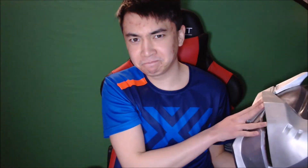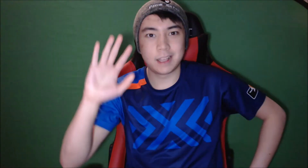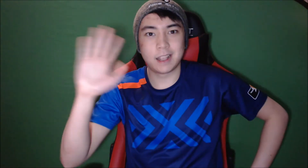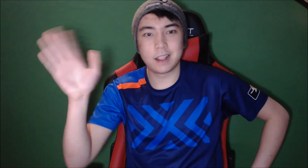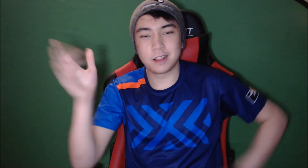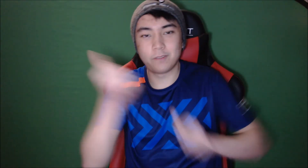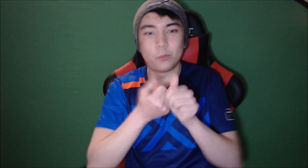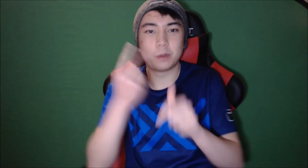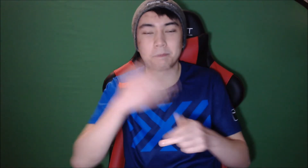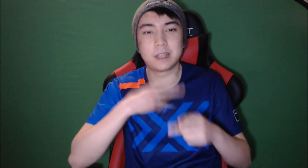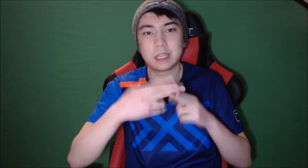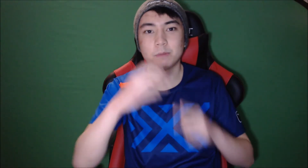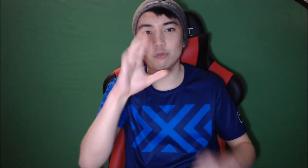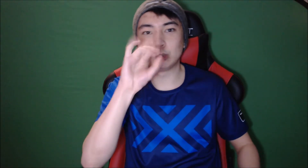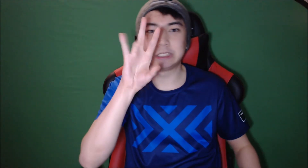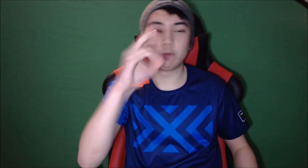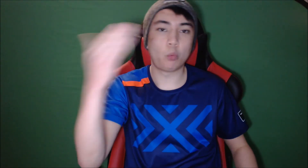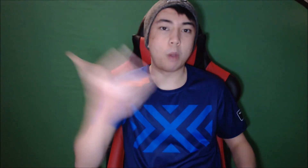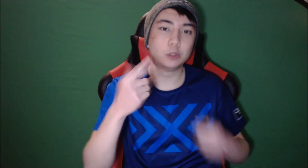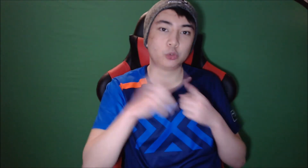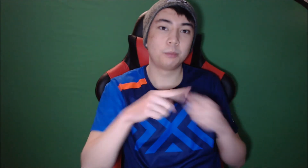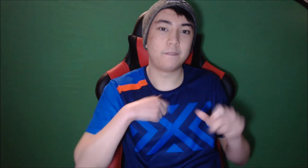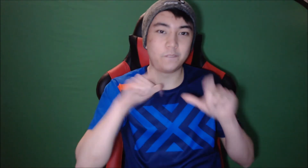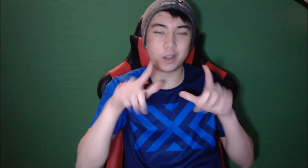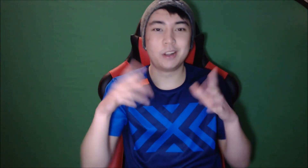Hey everyone. My name is Crow_Se7en. Welcome to my vlog